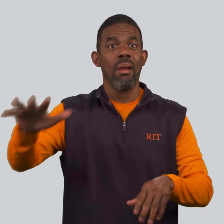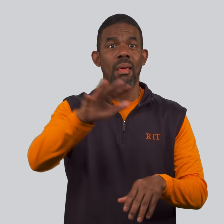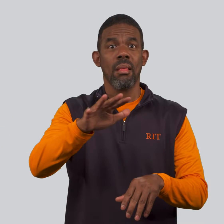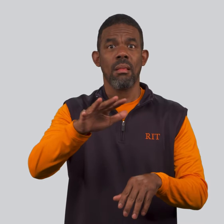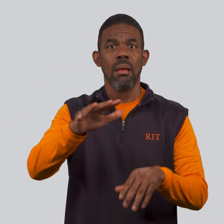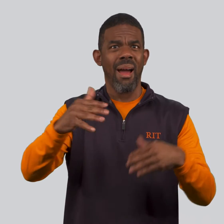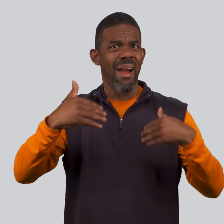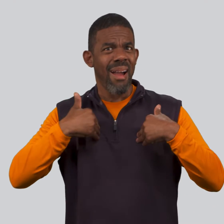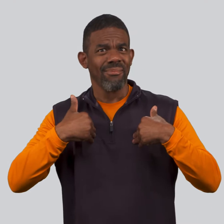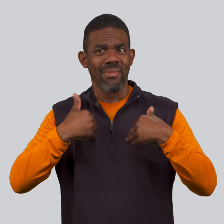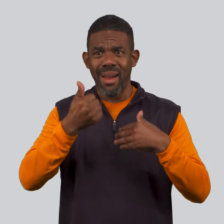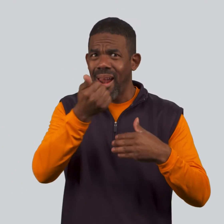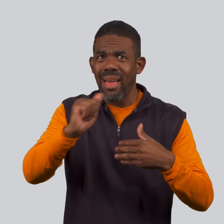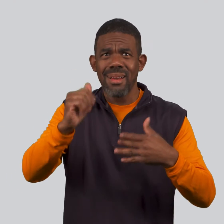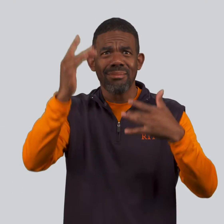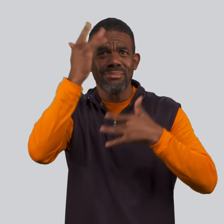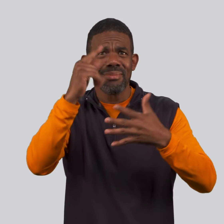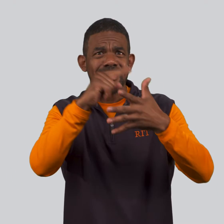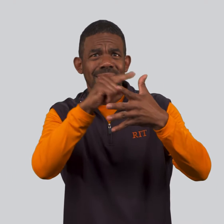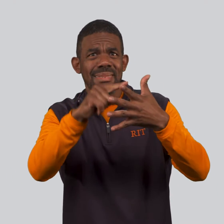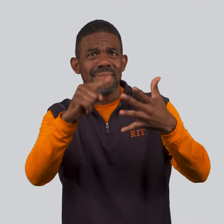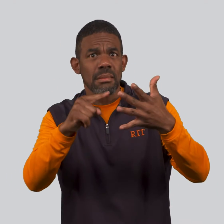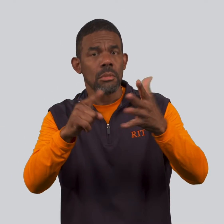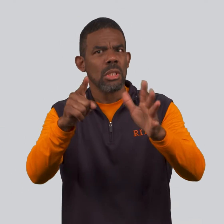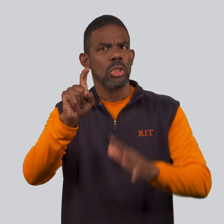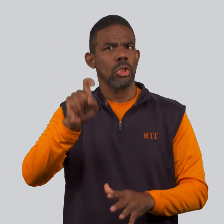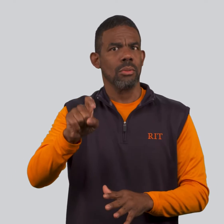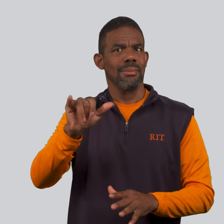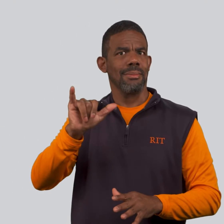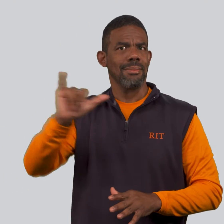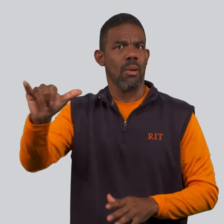Employees with any symptoms should also stay home